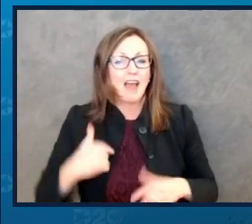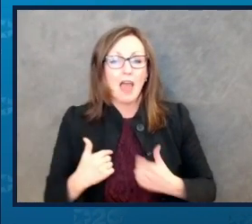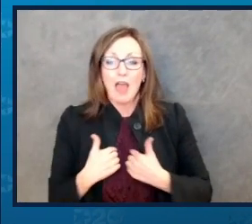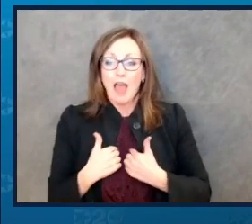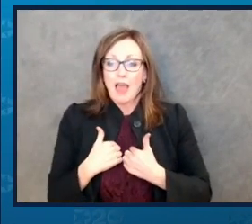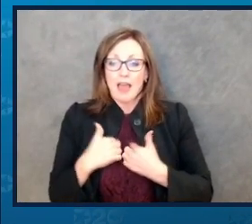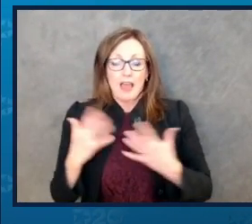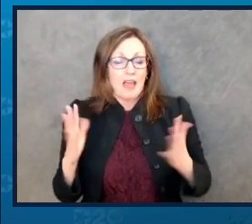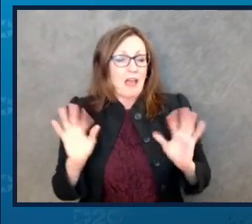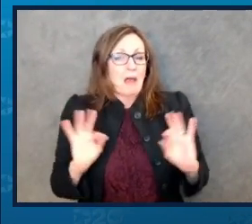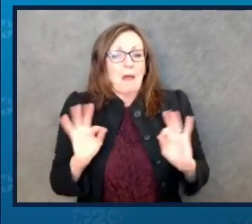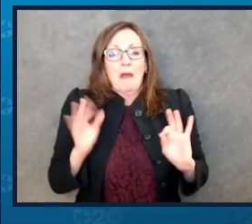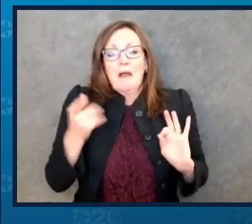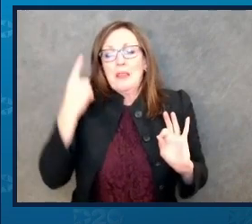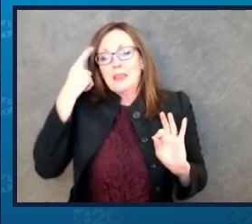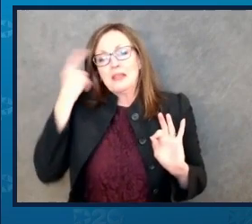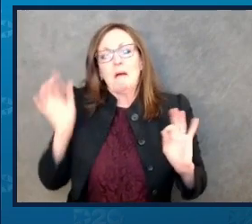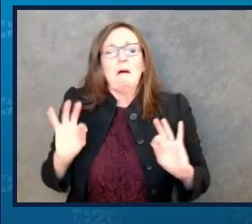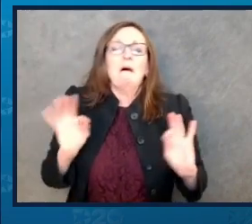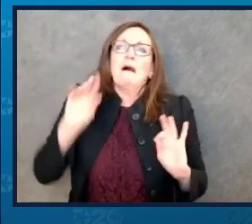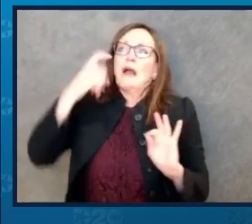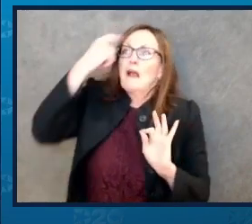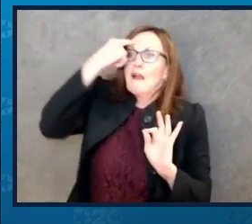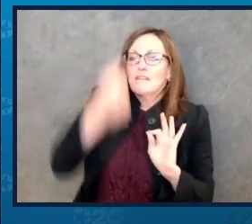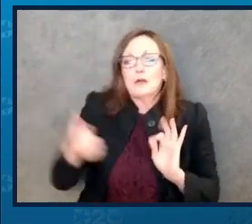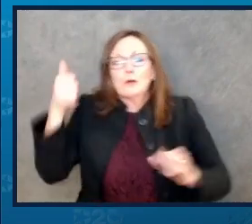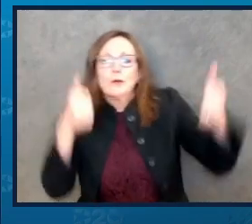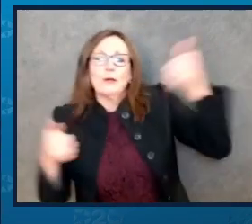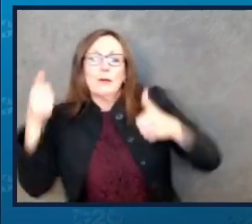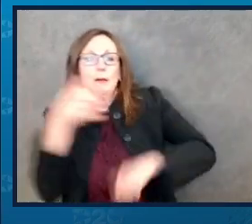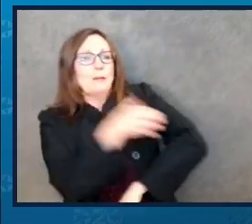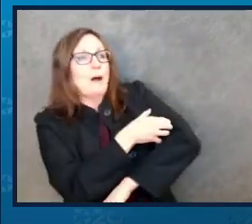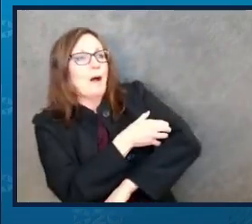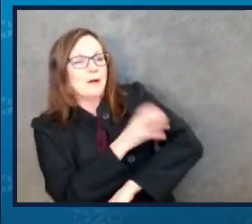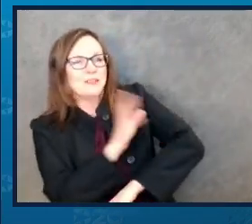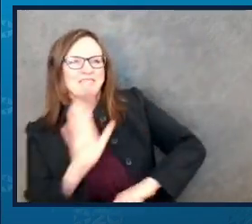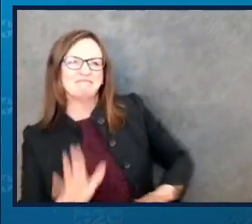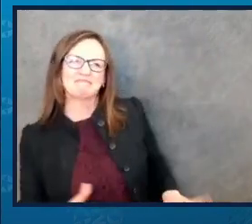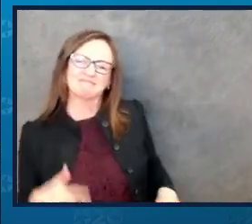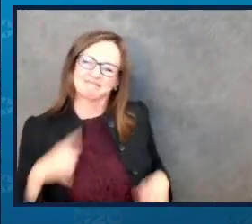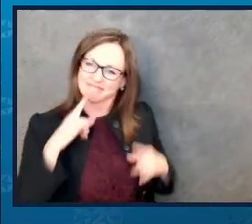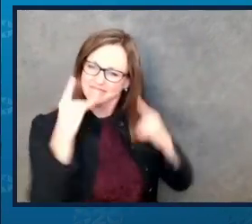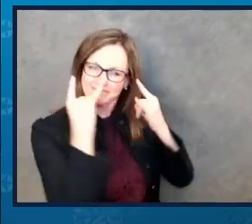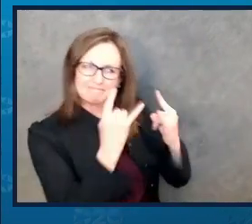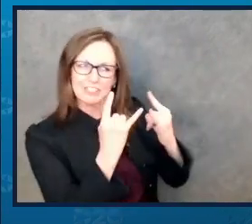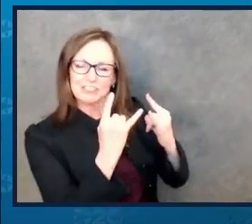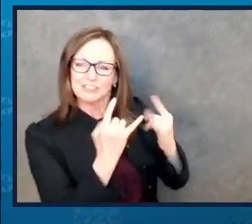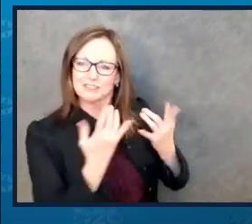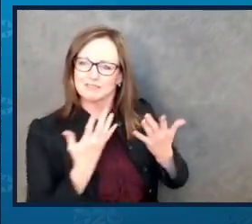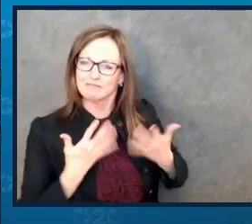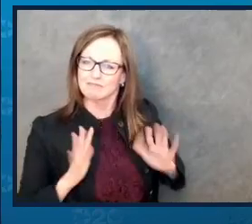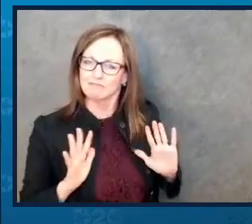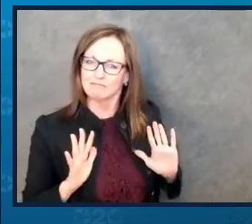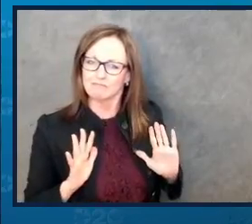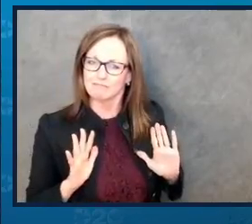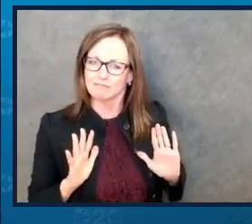YOUNG TO UNDERSTAND.